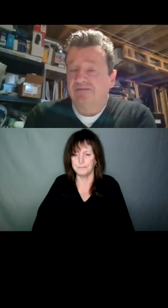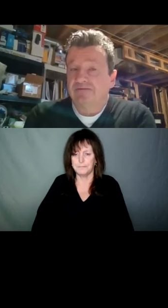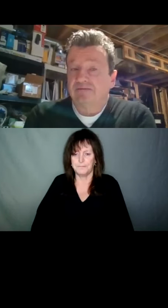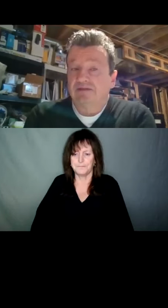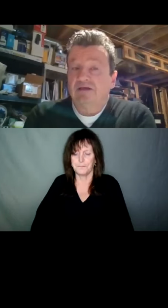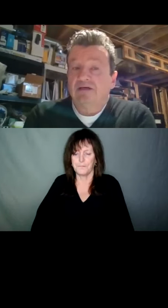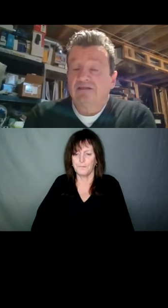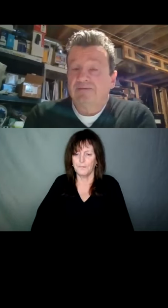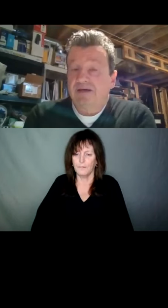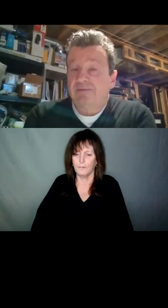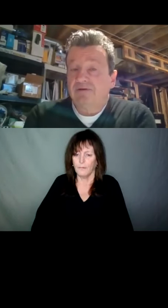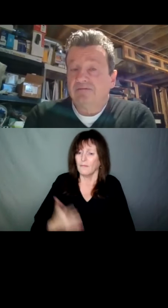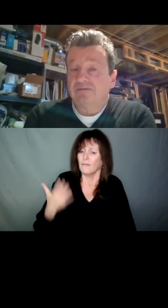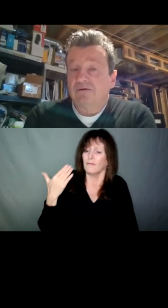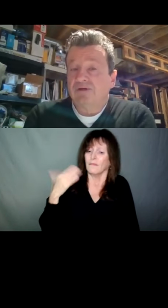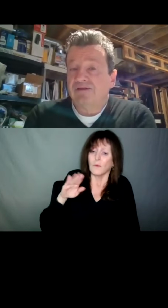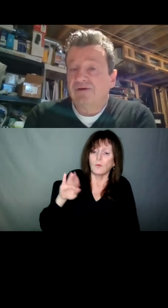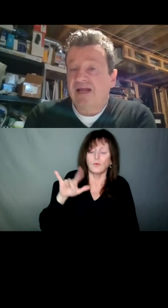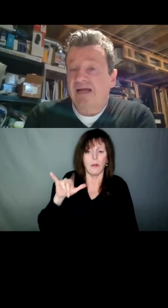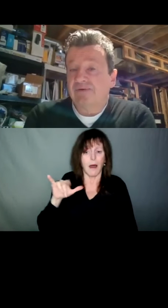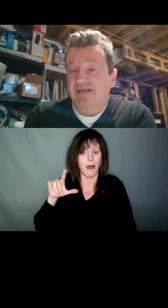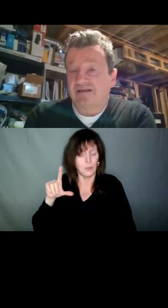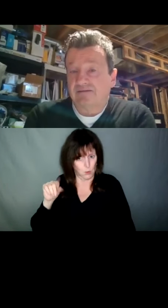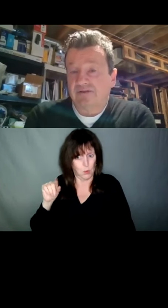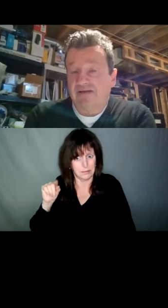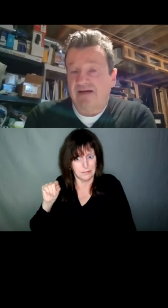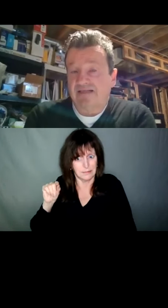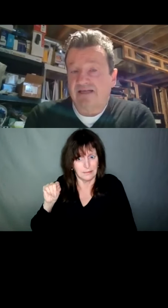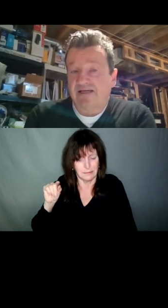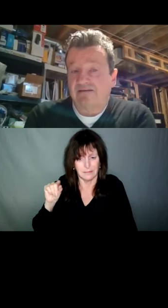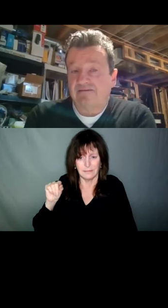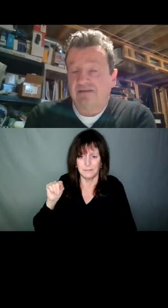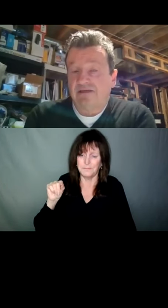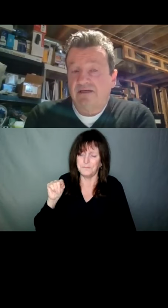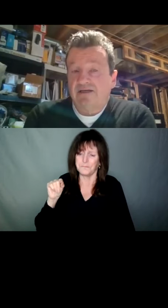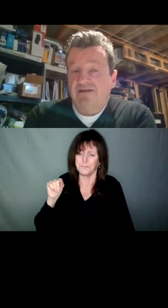Next slide. Vaccine competence